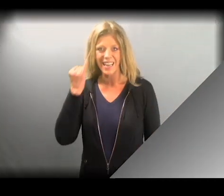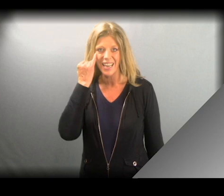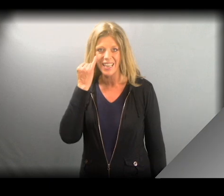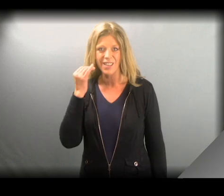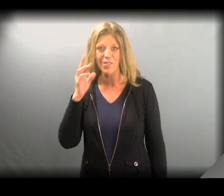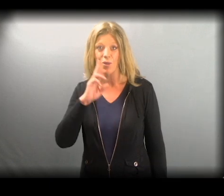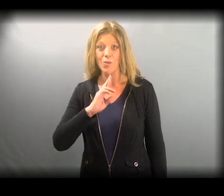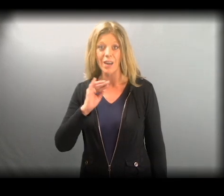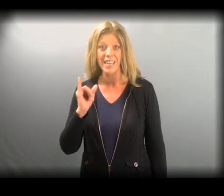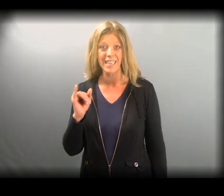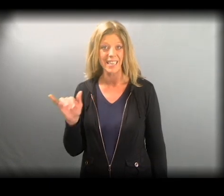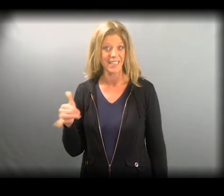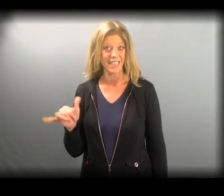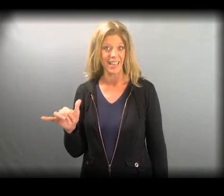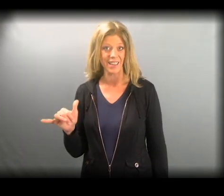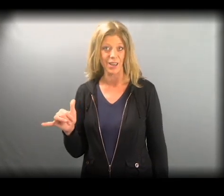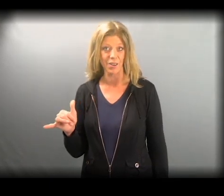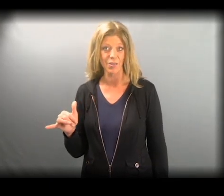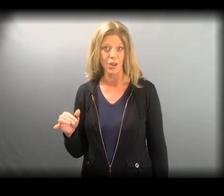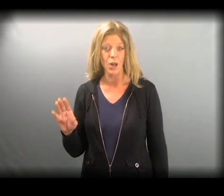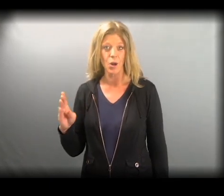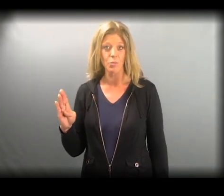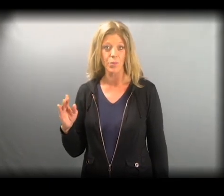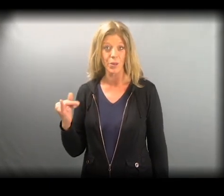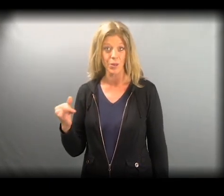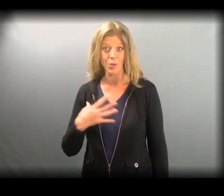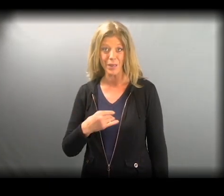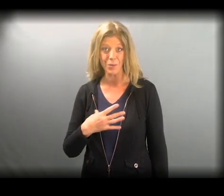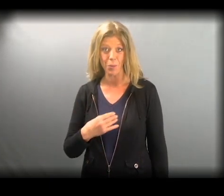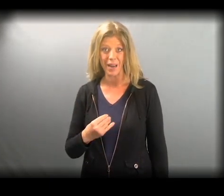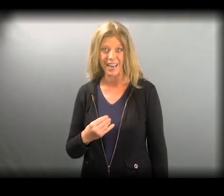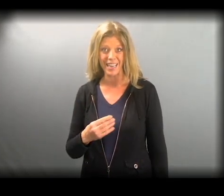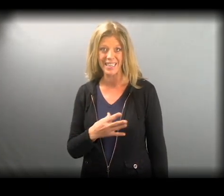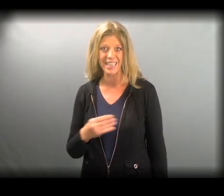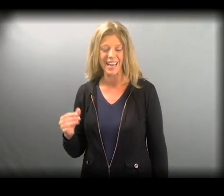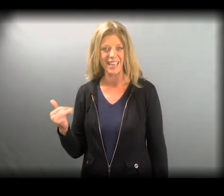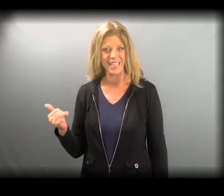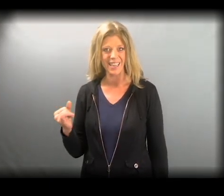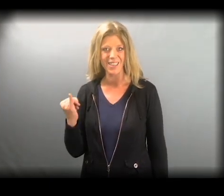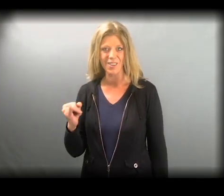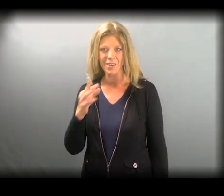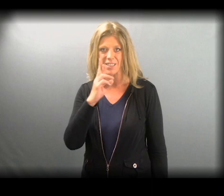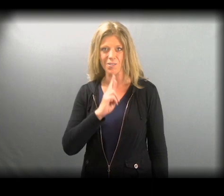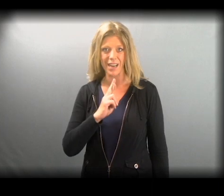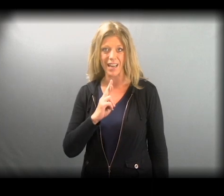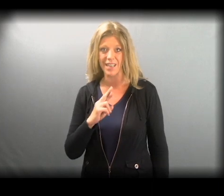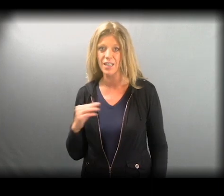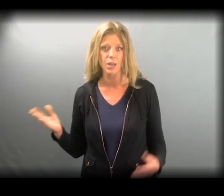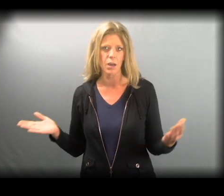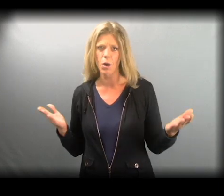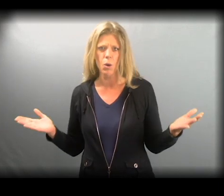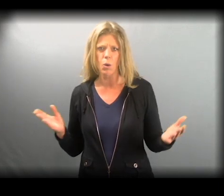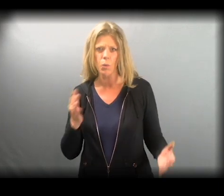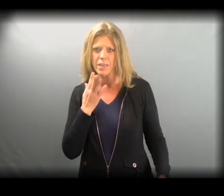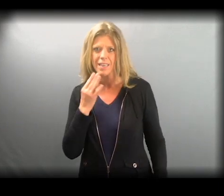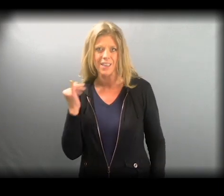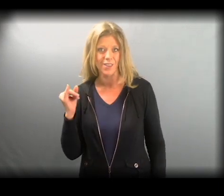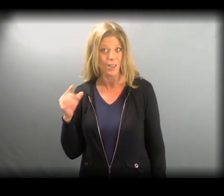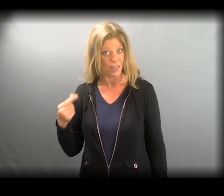If If red If red is If red is yellow, If red is yellow, blue If red is yellow, blue is If Red is yellow, blue is white, If Red is yellow, blue is white, and If Red is yellow, blue is white, and yellow If Red is yellow, blue is white, and yellow is If Red is yellow, blue is white, and yellow is red, If Red is yellow, blue is white, and yellow is red, what If Red is yellow, blue is white, and yellow is red, what color If Red is yellow, blue is white, and yellow is red, what color is